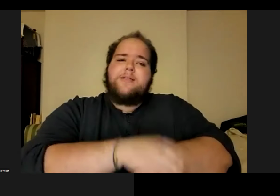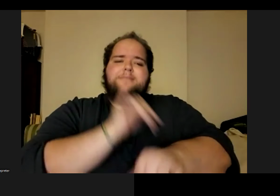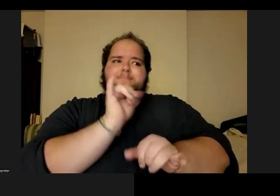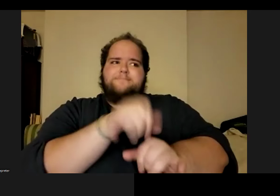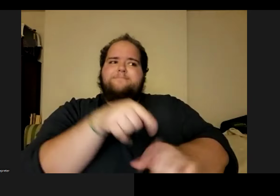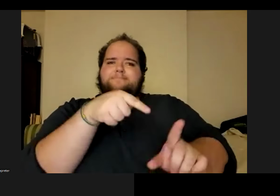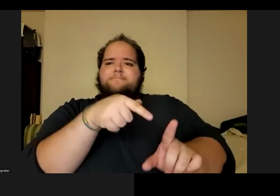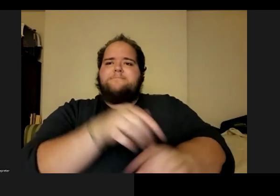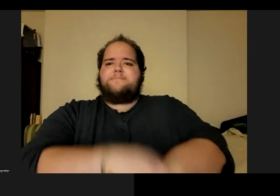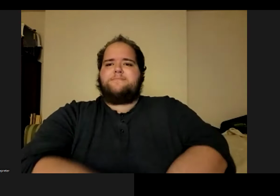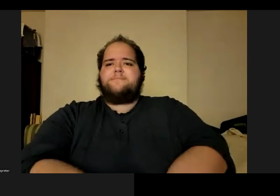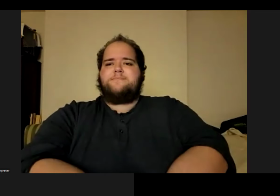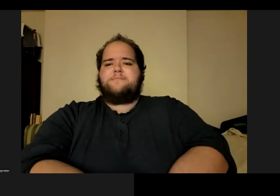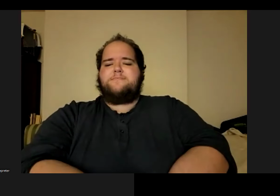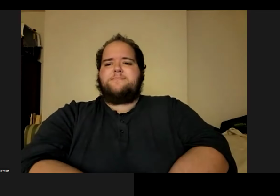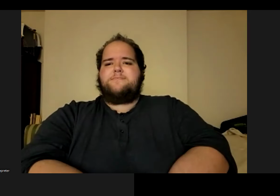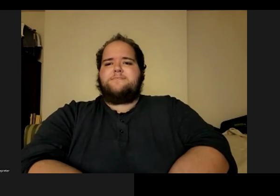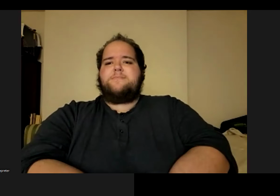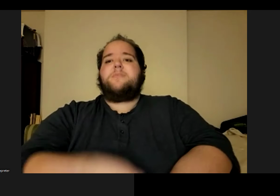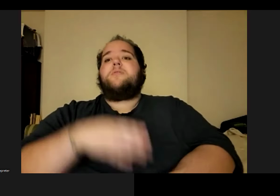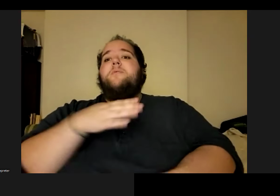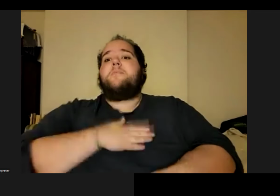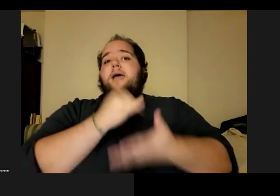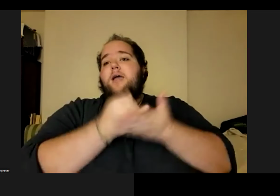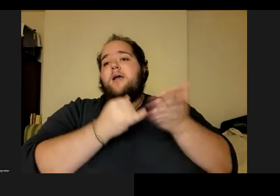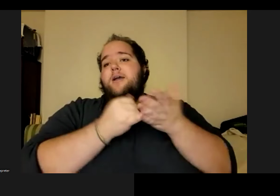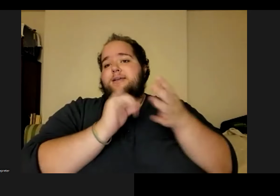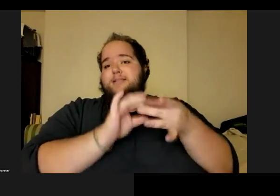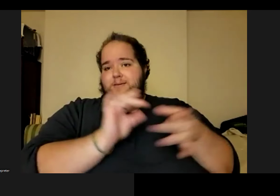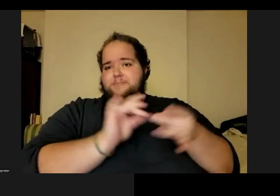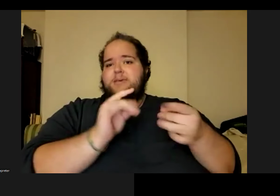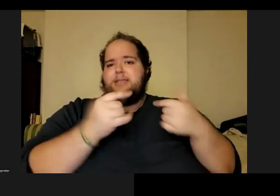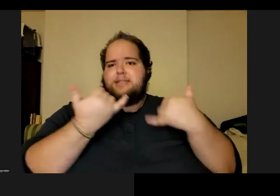I know with my artist statement Which I'll share on the screen.